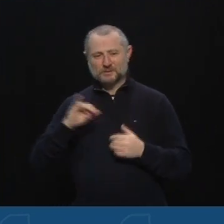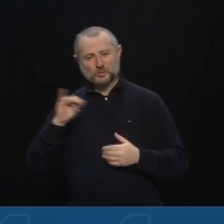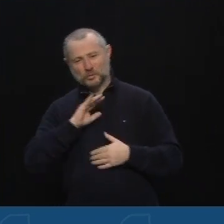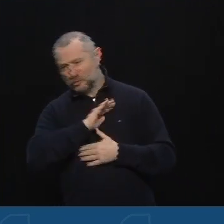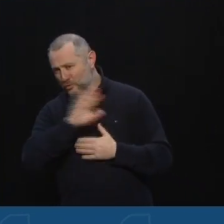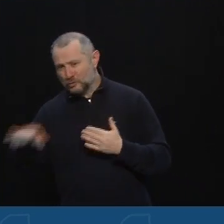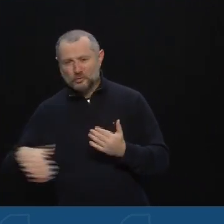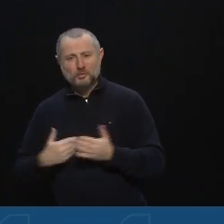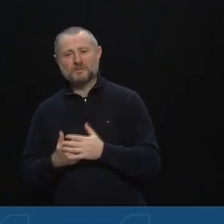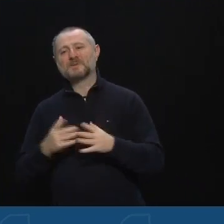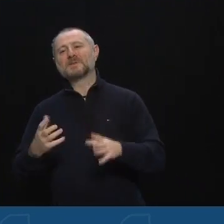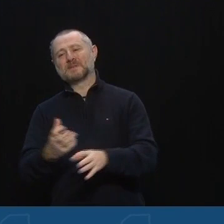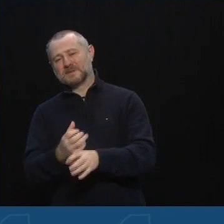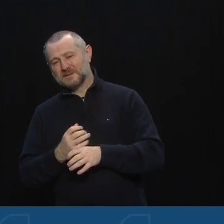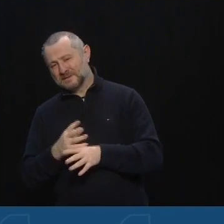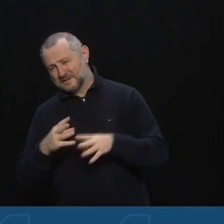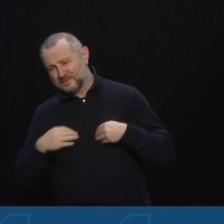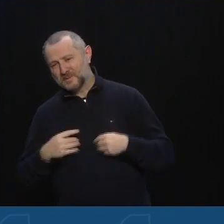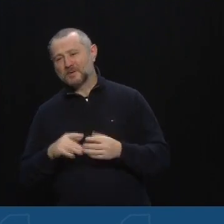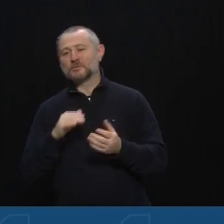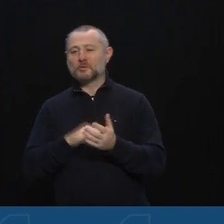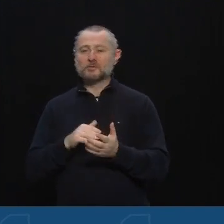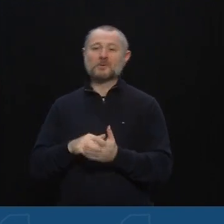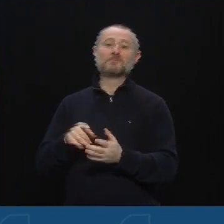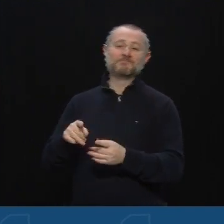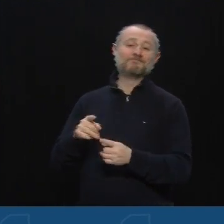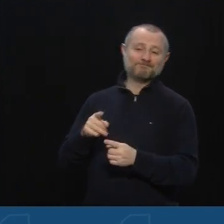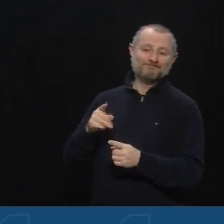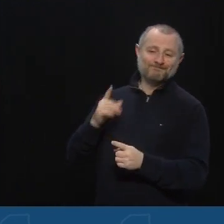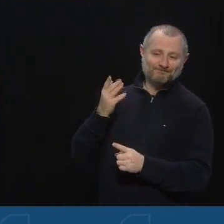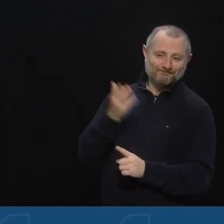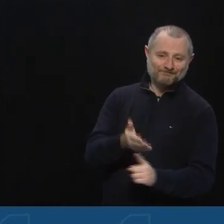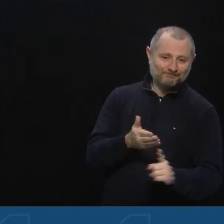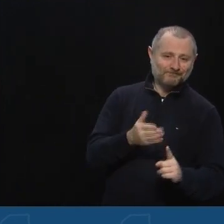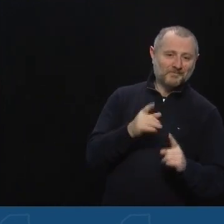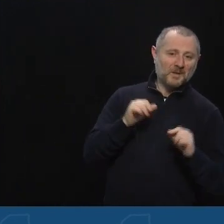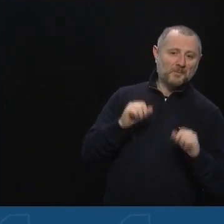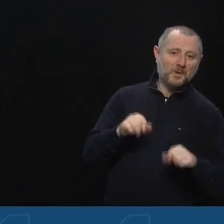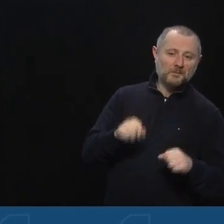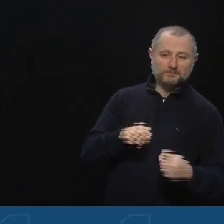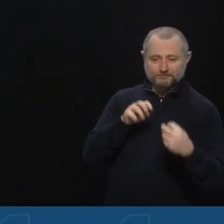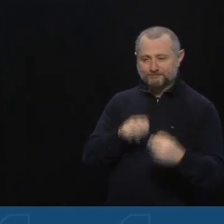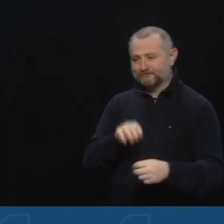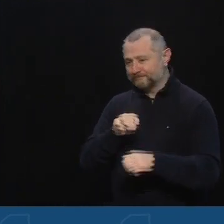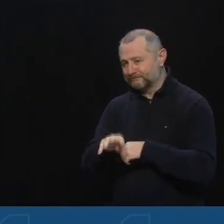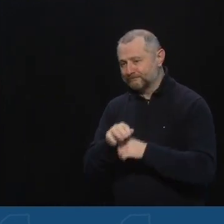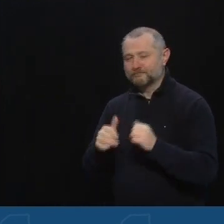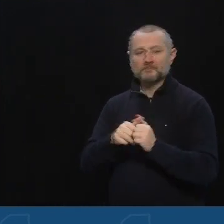SO WE'RE CALLING NOT ON THE FEDERAL GOVERNMENT TO ISSUE GUIDANCE SO ALL INSURERS CAN COVER VACCINE CONSULTATIONS FOR